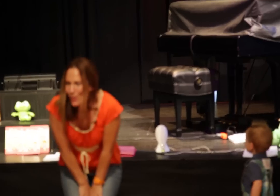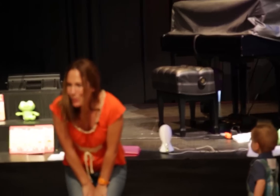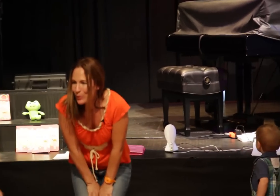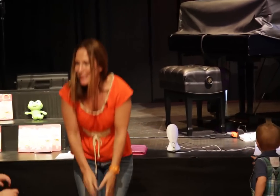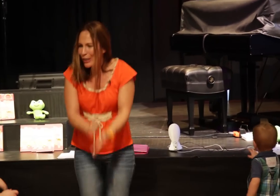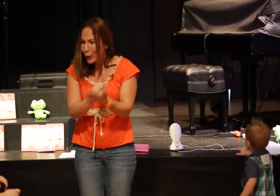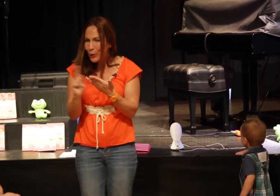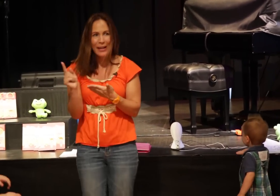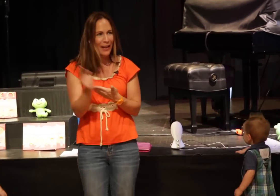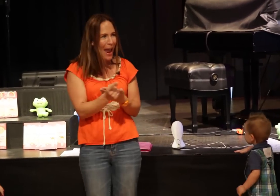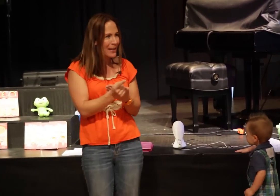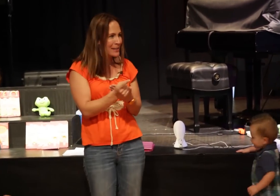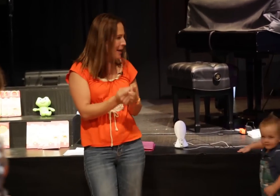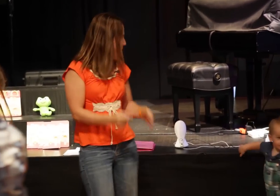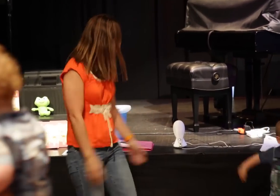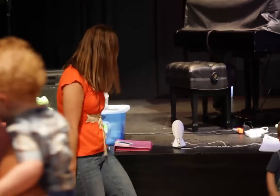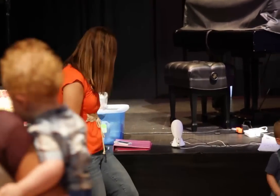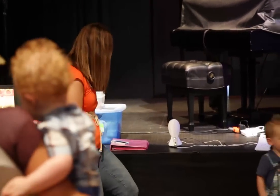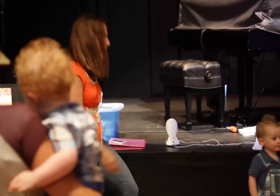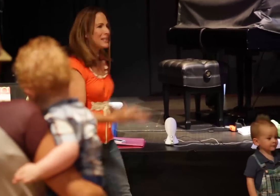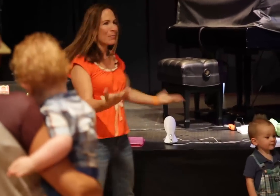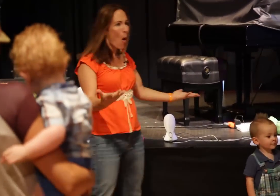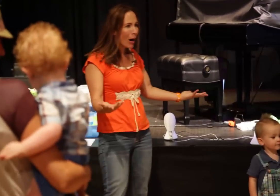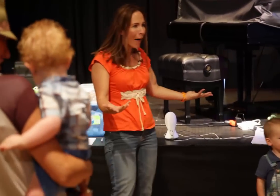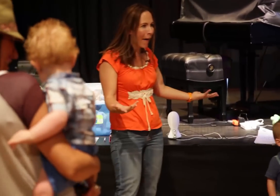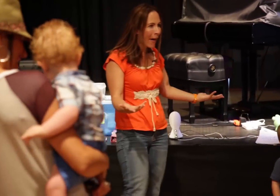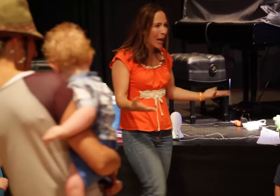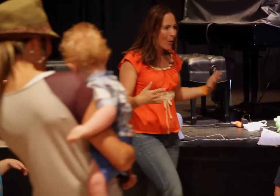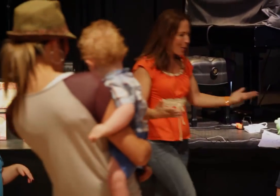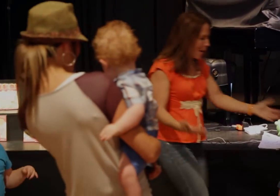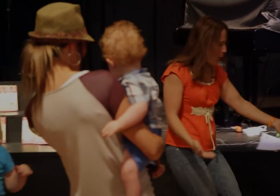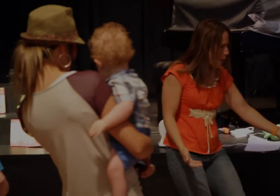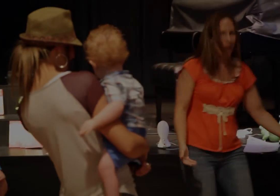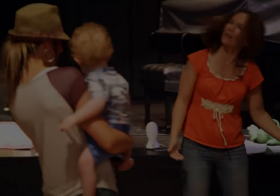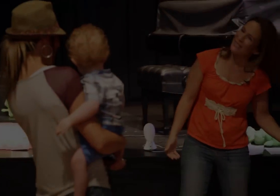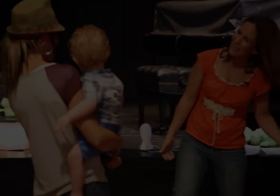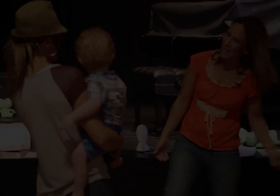We will see you next week. Shad is like more! We want more! We'll see you next week!